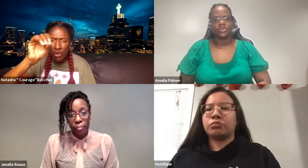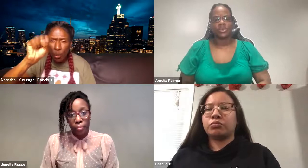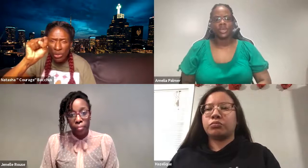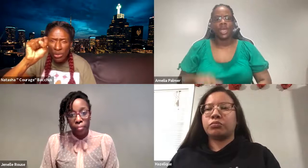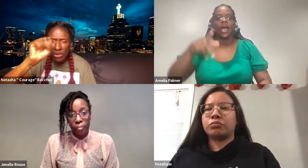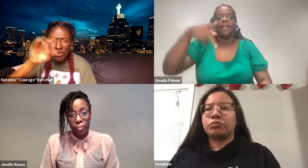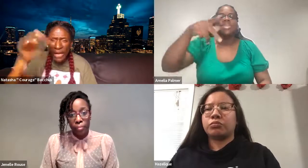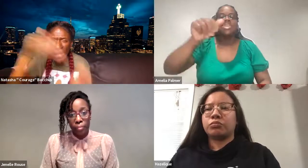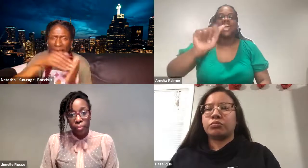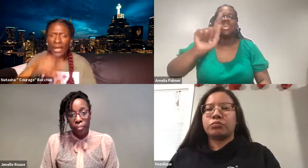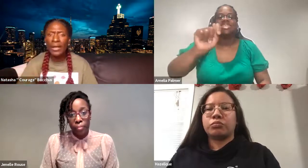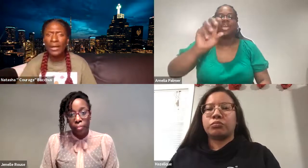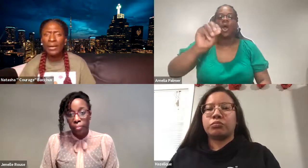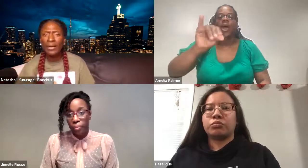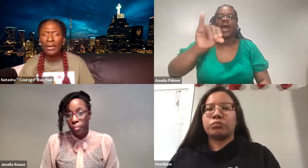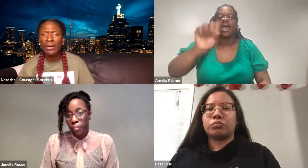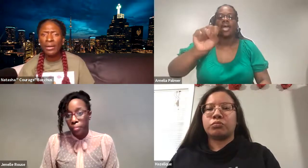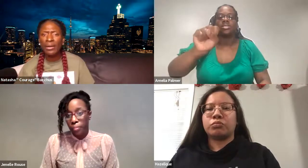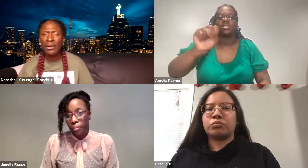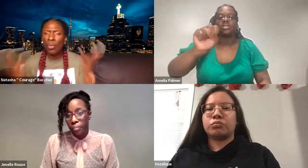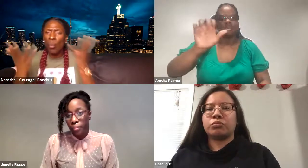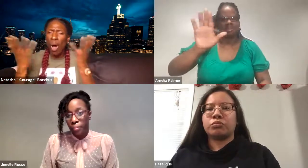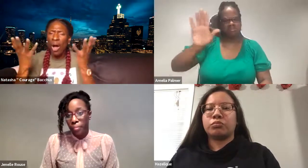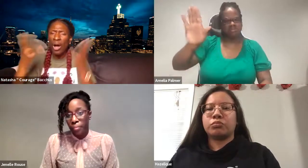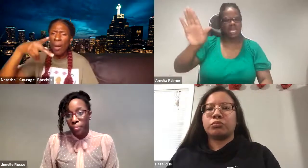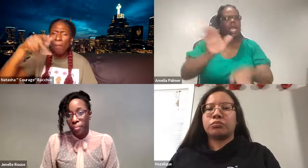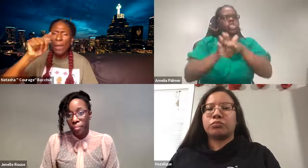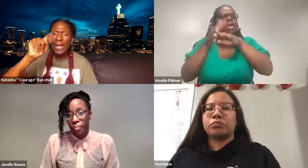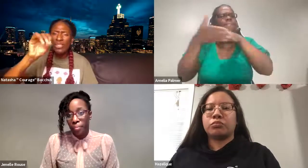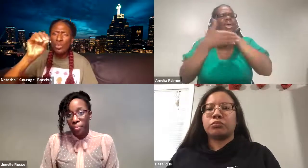patois can you explain that and what was that again